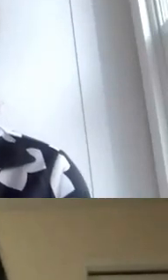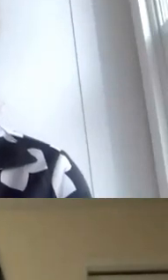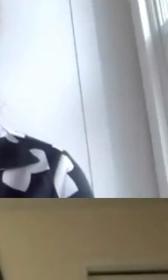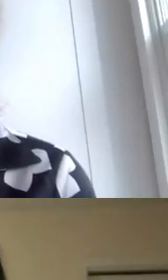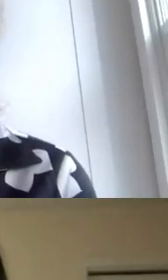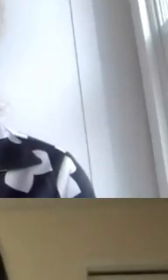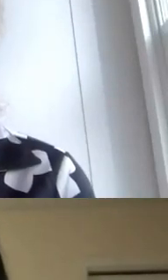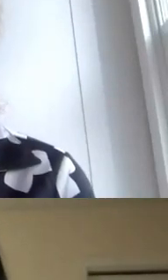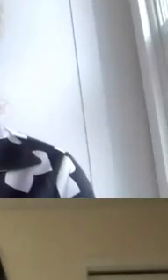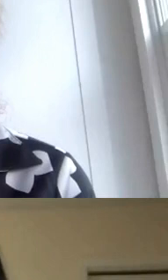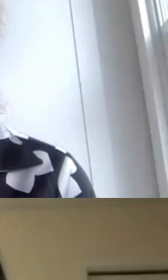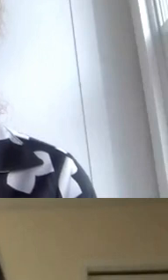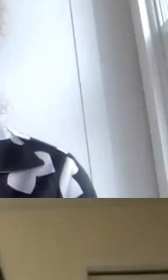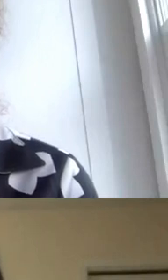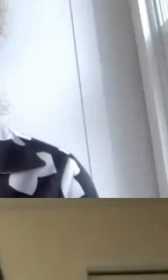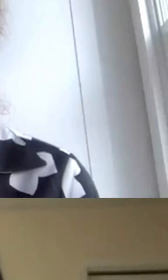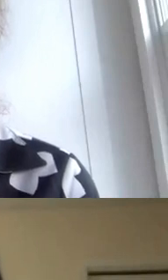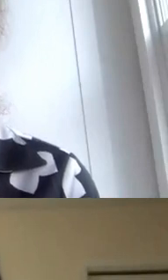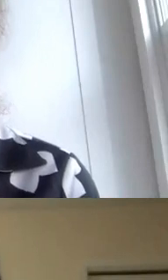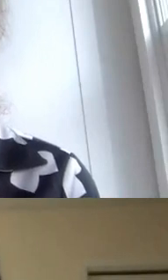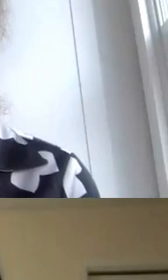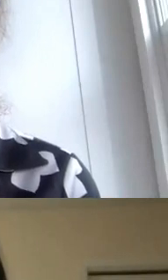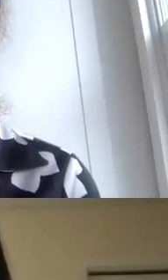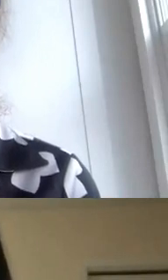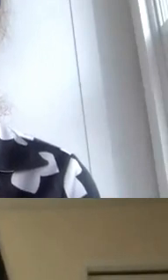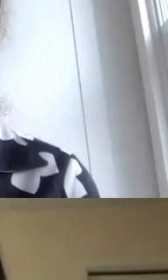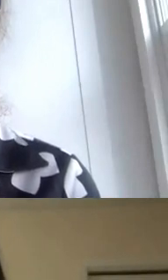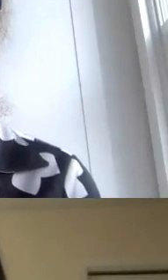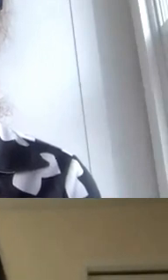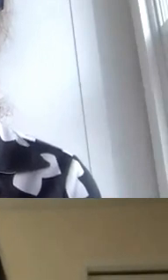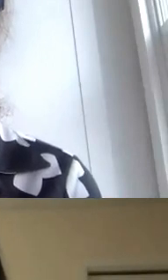you have been such a phenomenal role model and leader in our department of Psychiatry